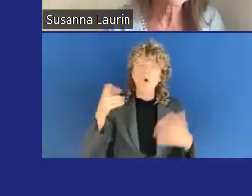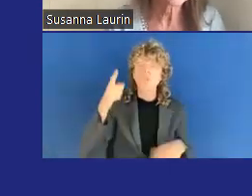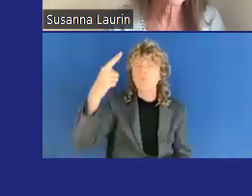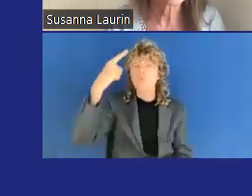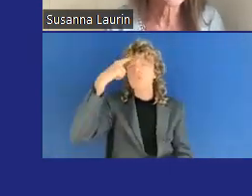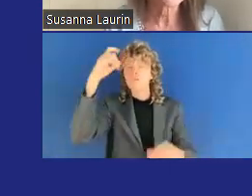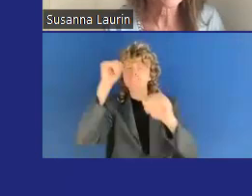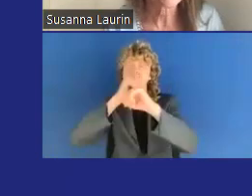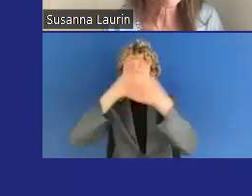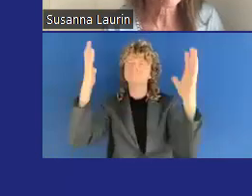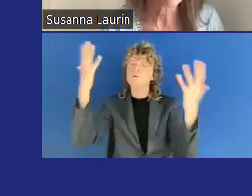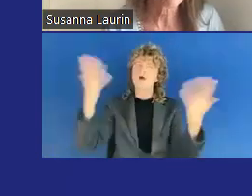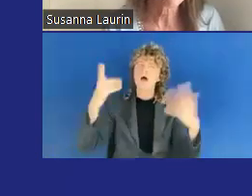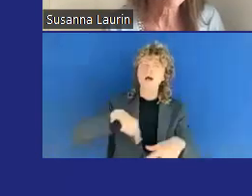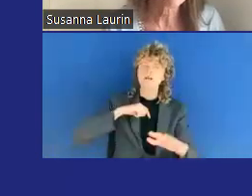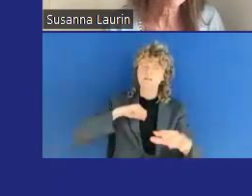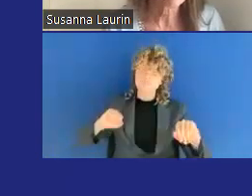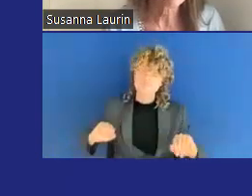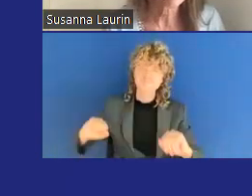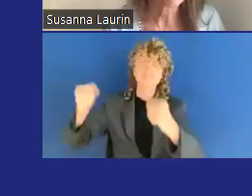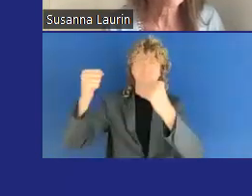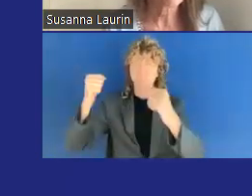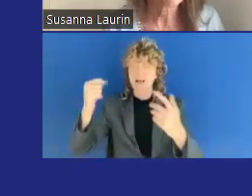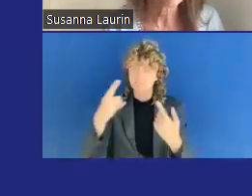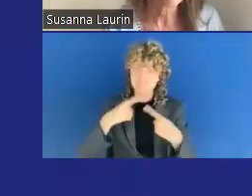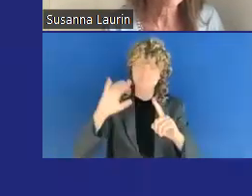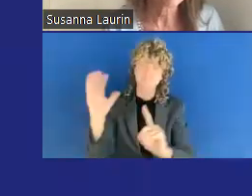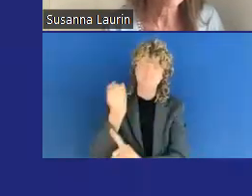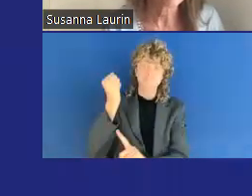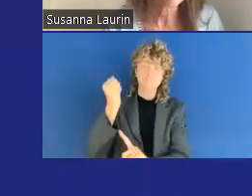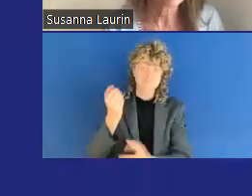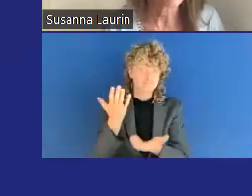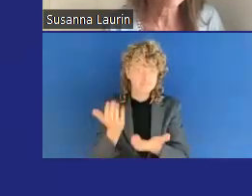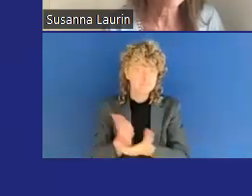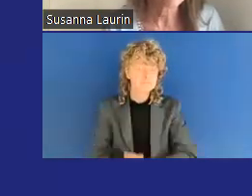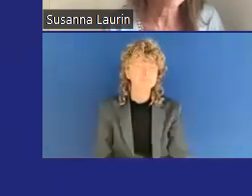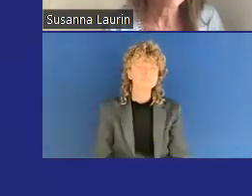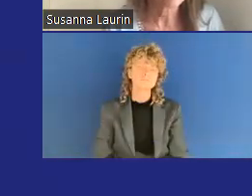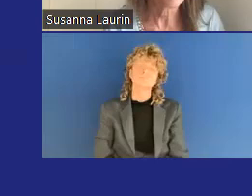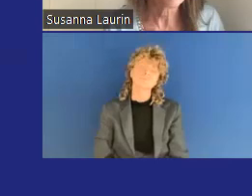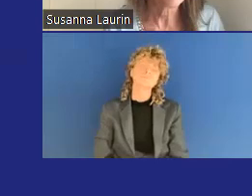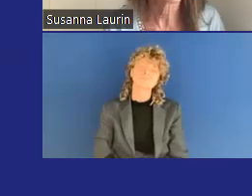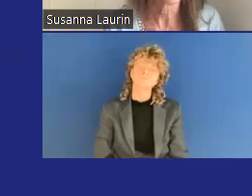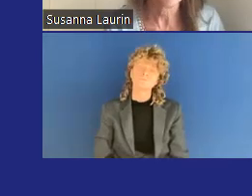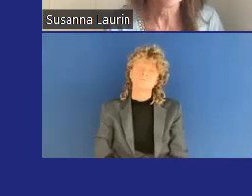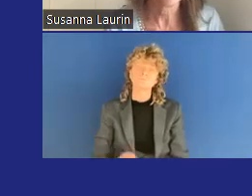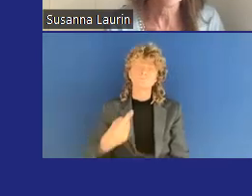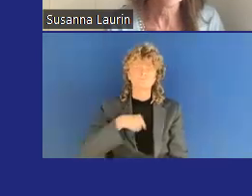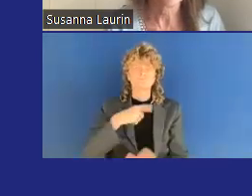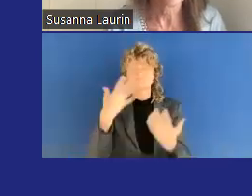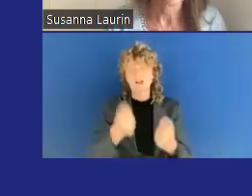We have metrics that we want to meet regarding expanding our footprint from the accessibility